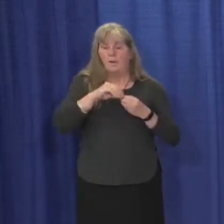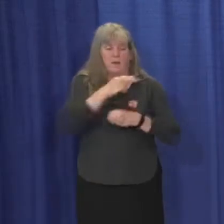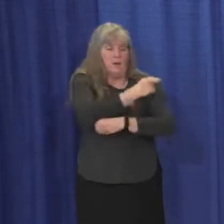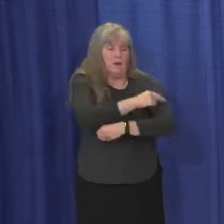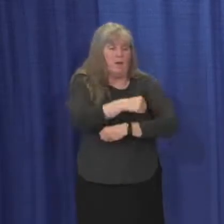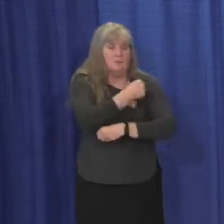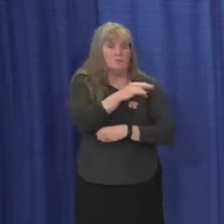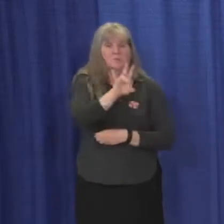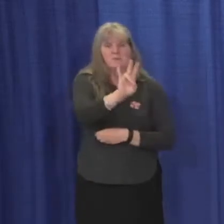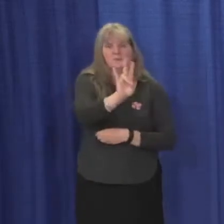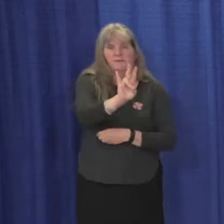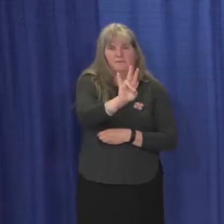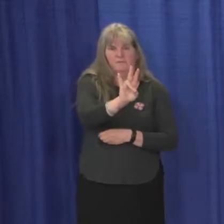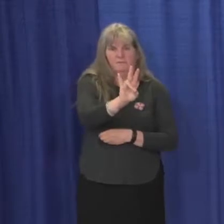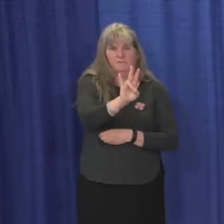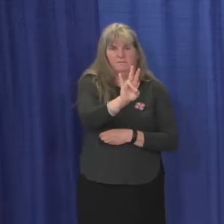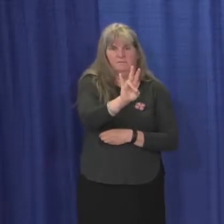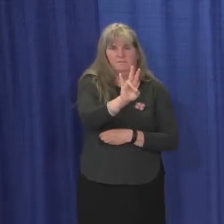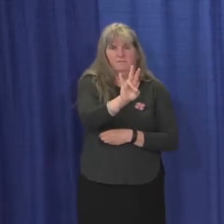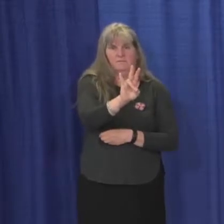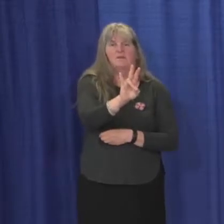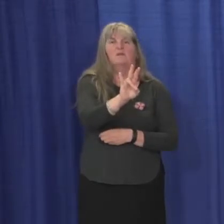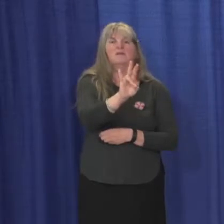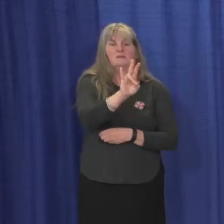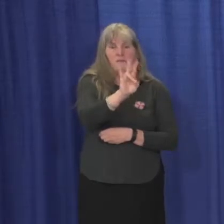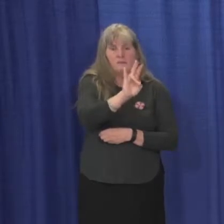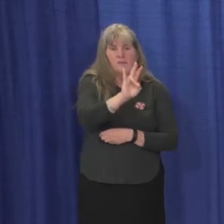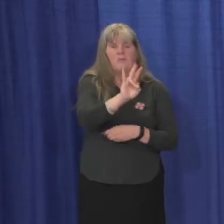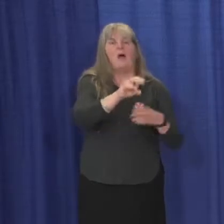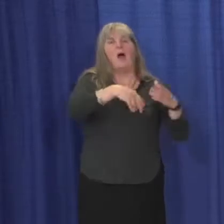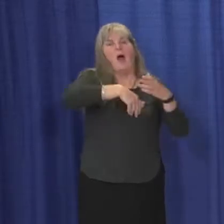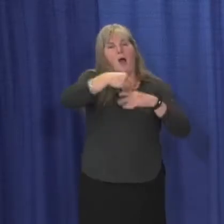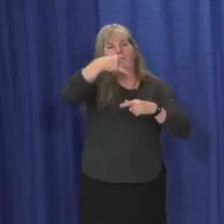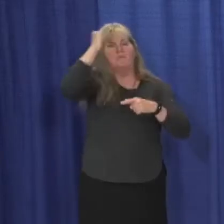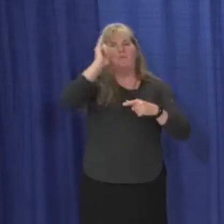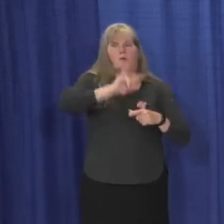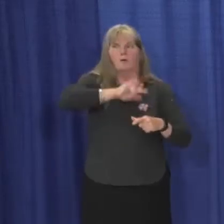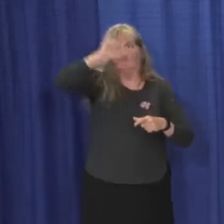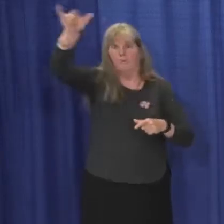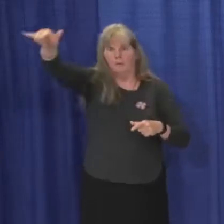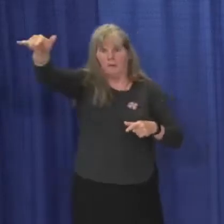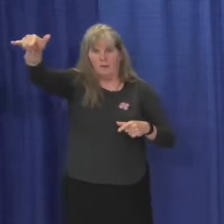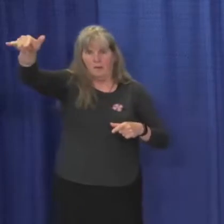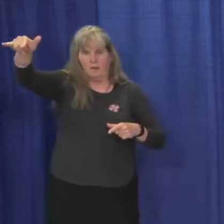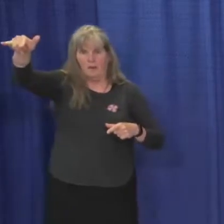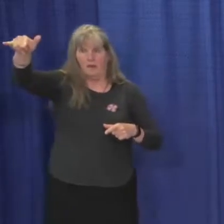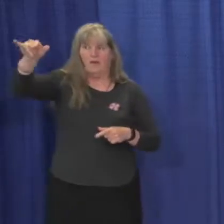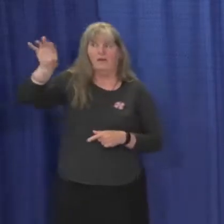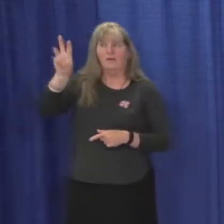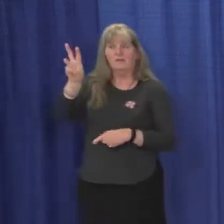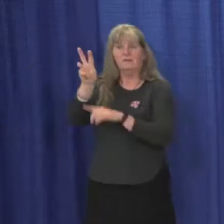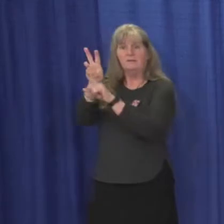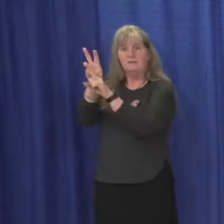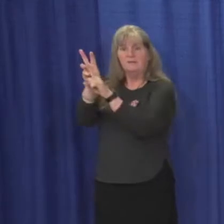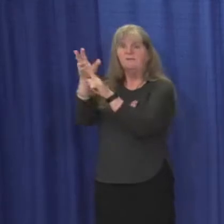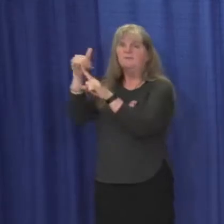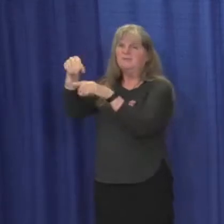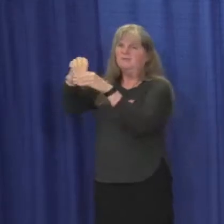numbers of people in hospital seven people have been medevac to out of territory, six of